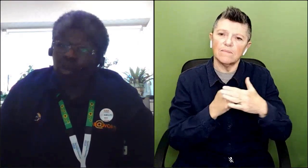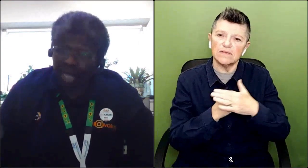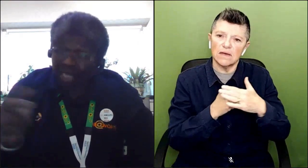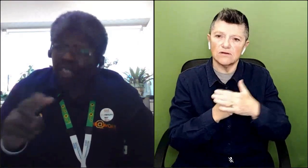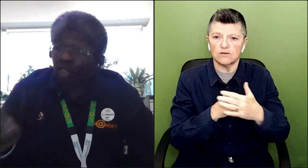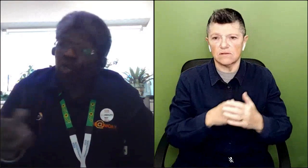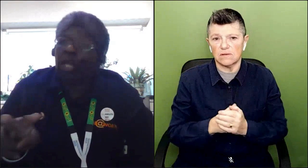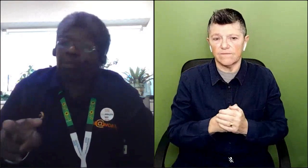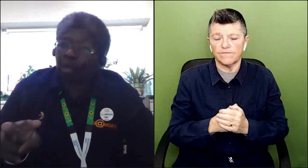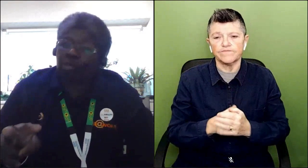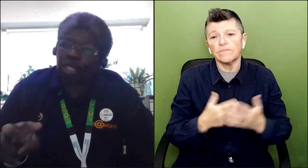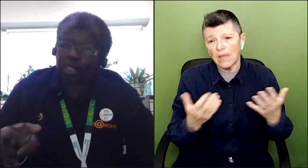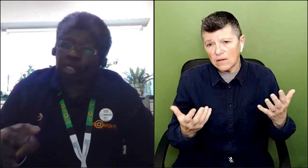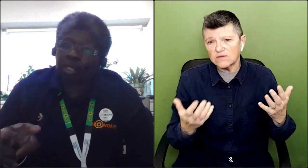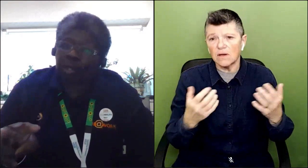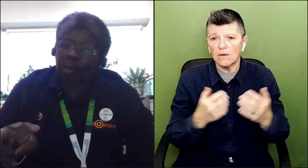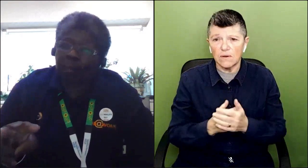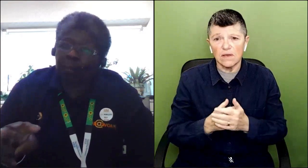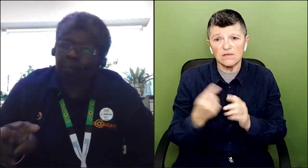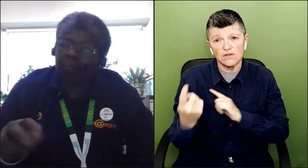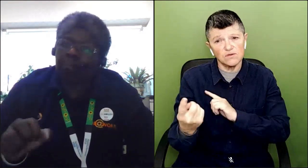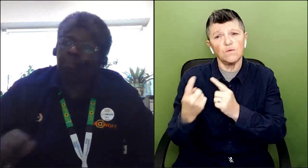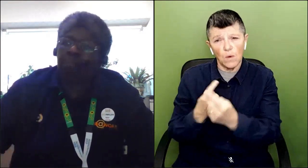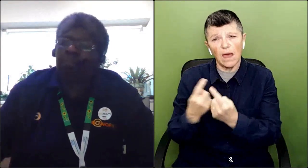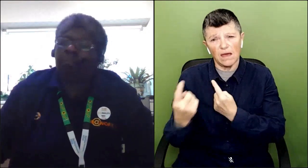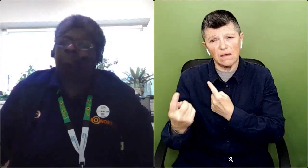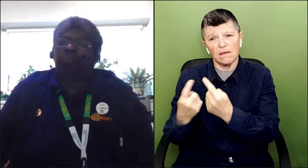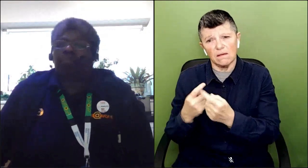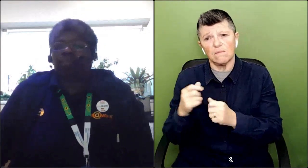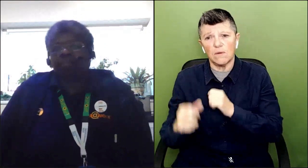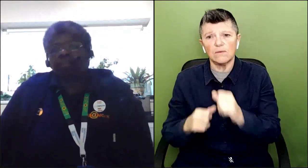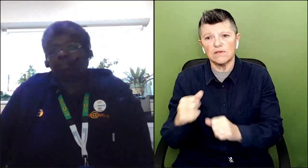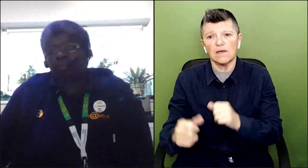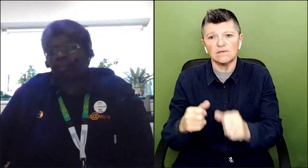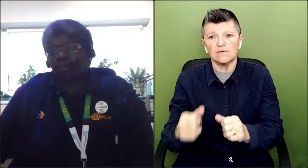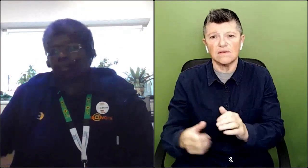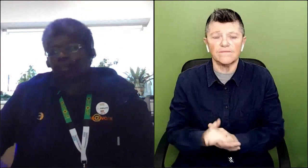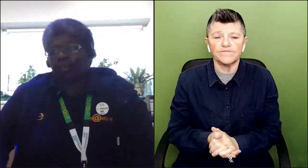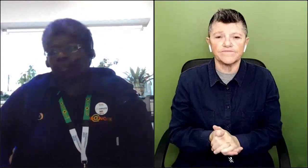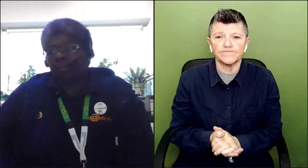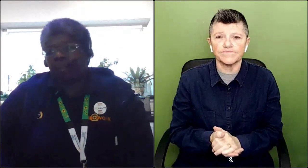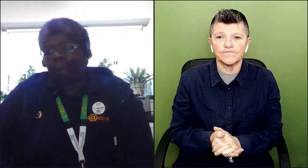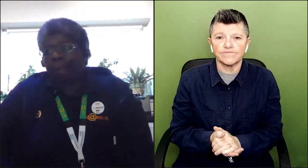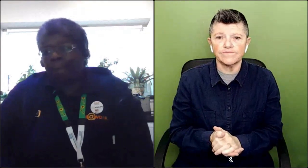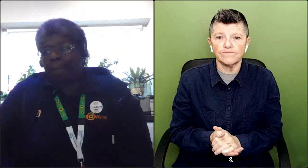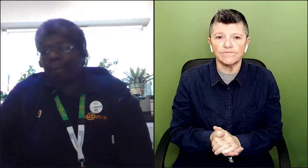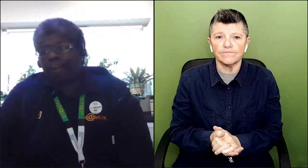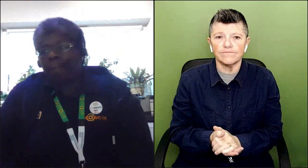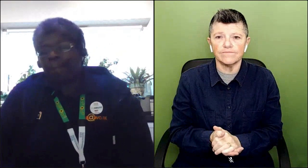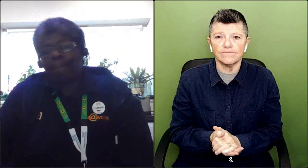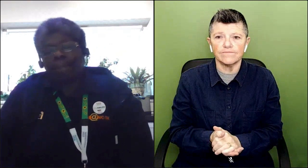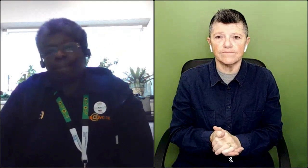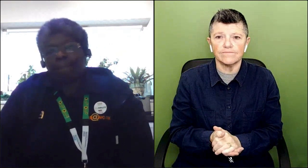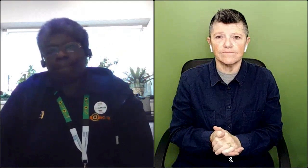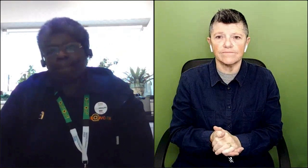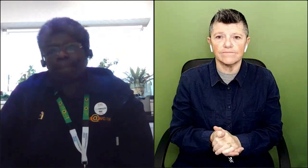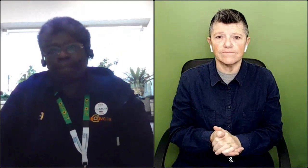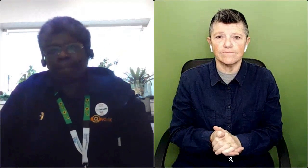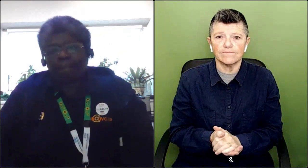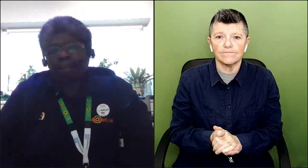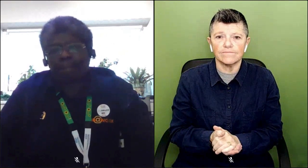So it is a two-way process.